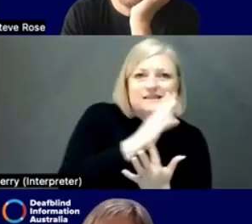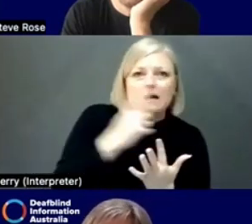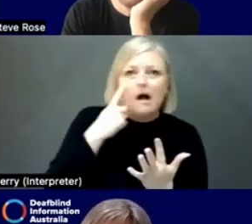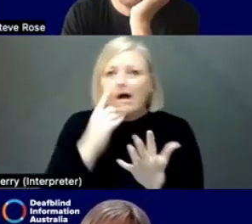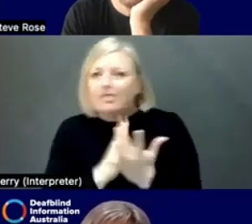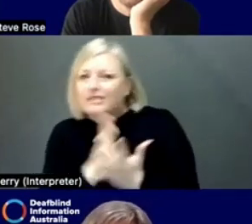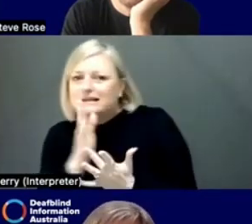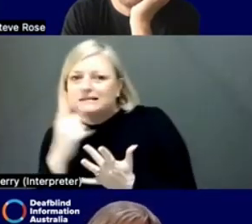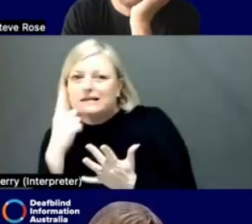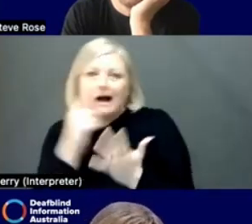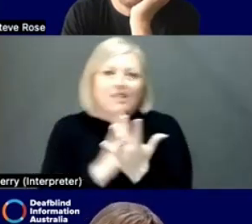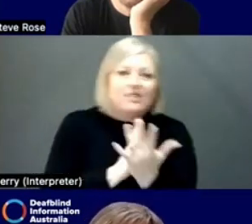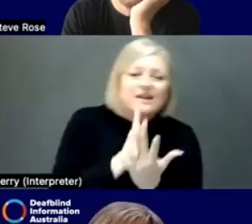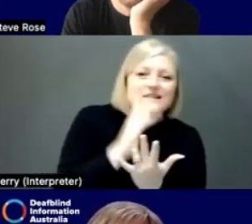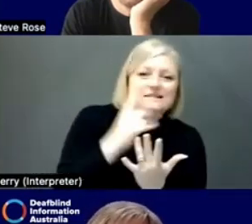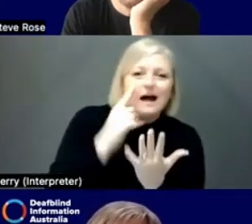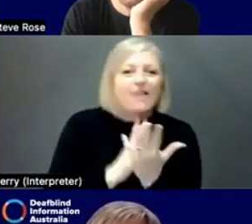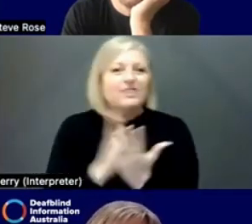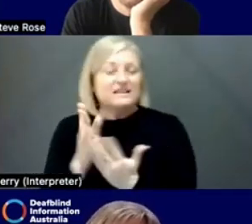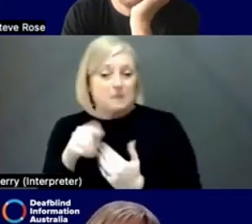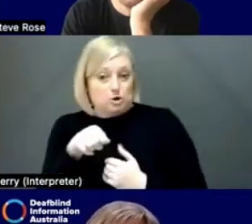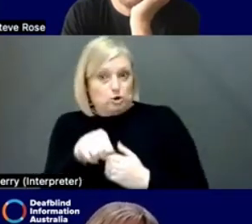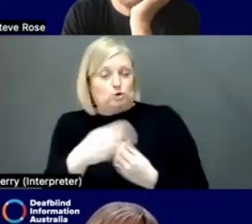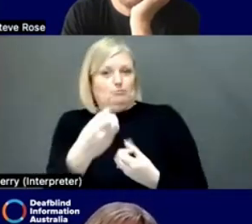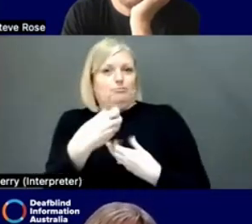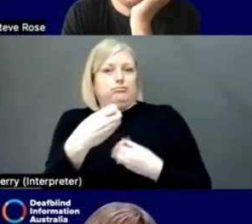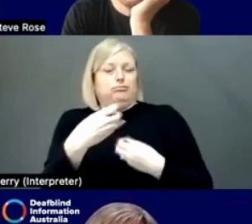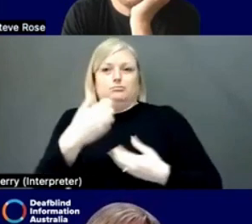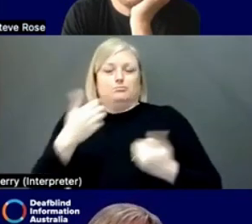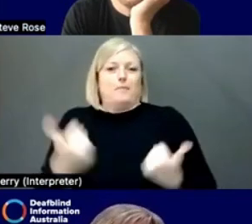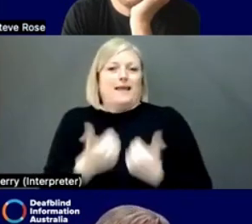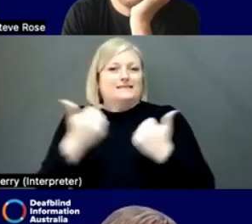yes Steve, thank you. I think that's a few great places to start.